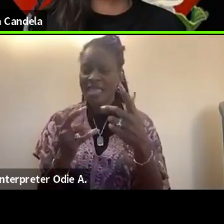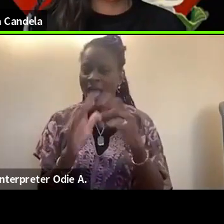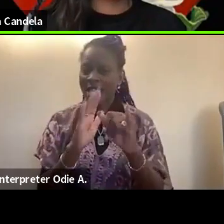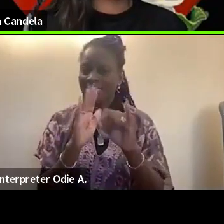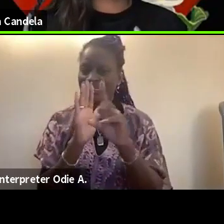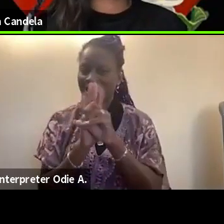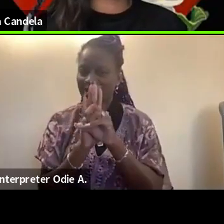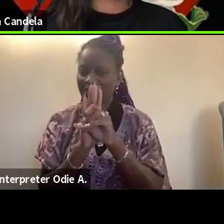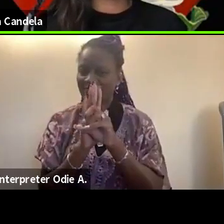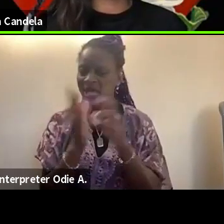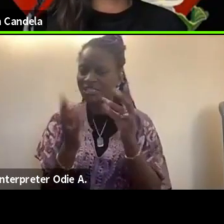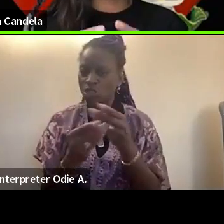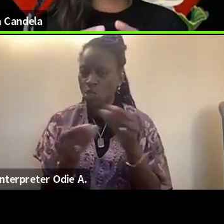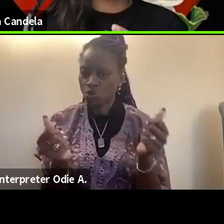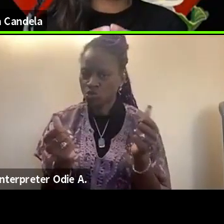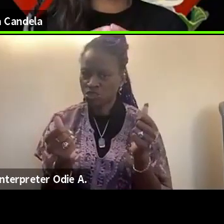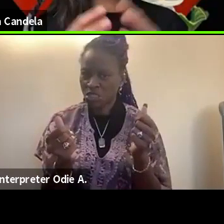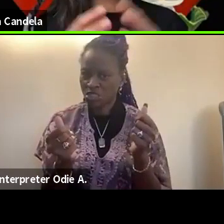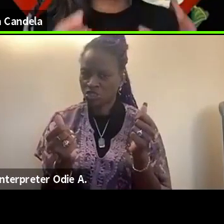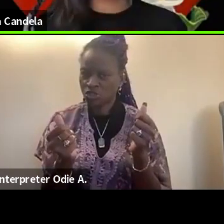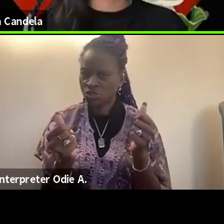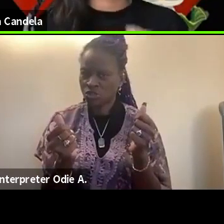So it's a process.